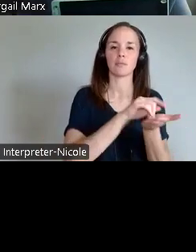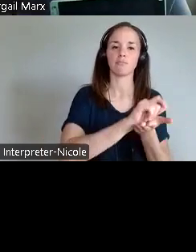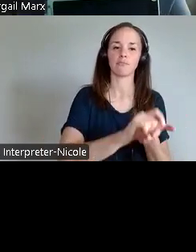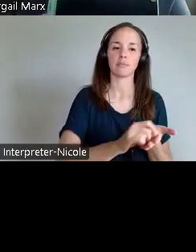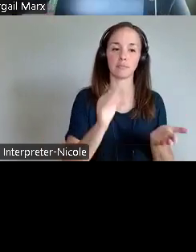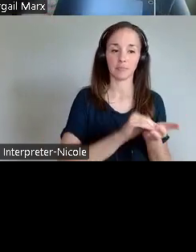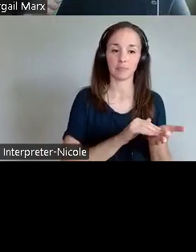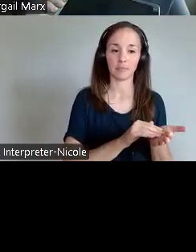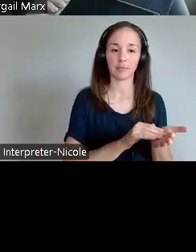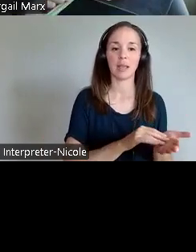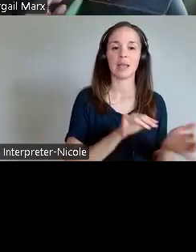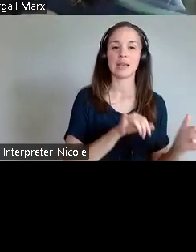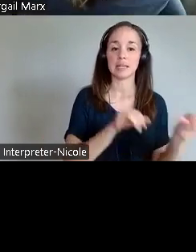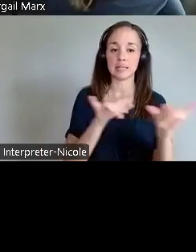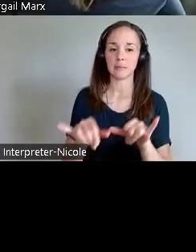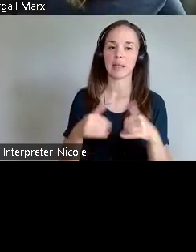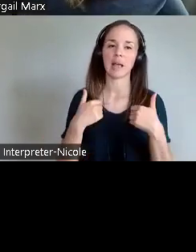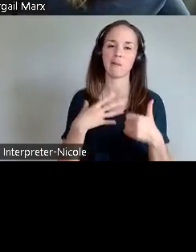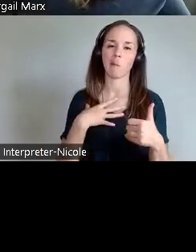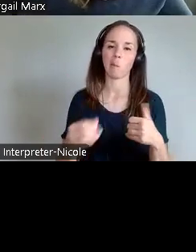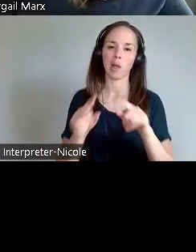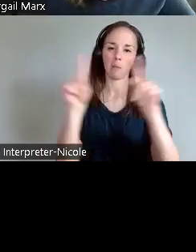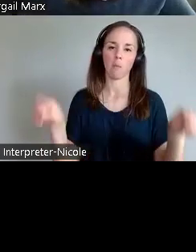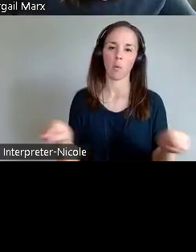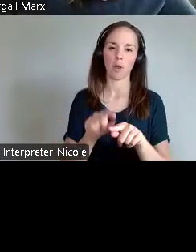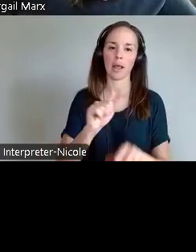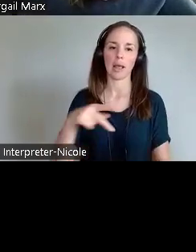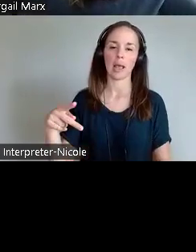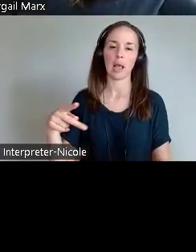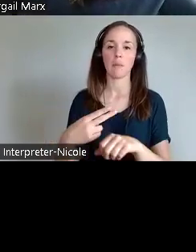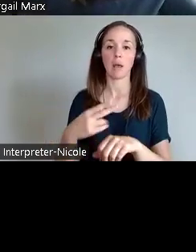Then similarly, there are white board apps on different tablets or phones,